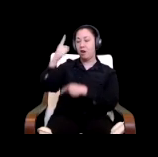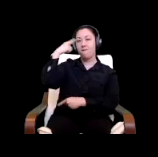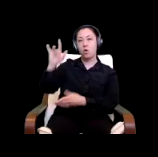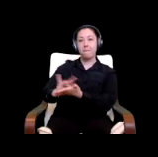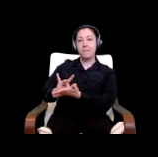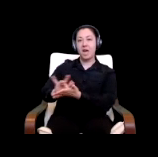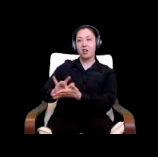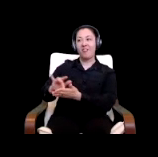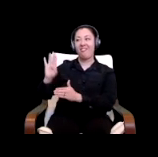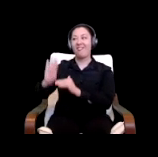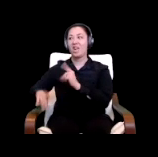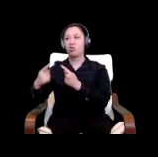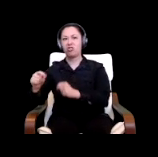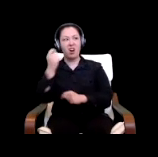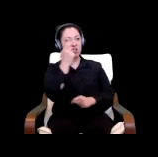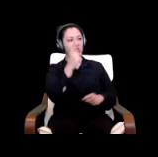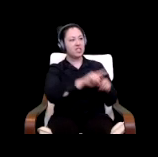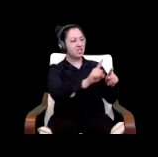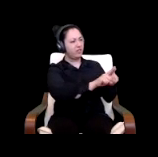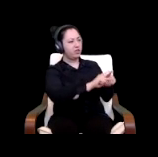pain behaviors. That is a really great example.